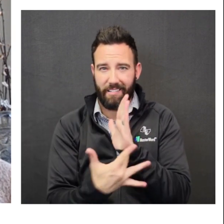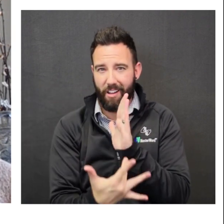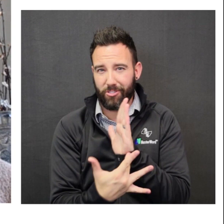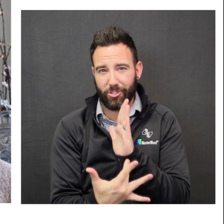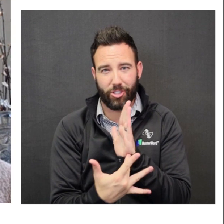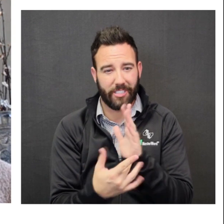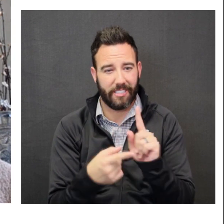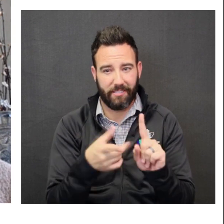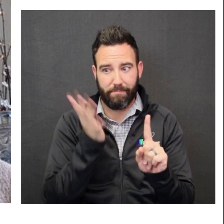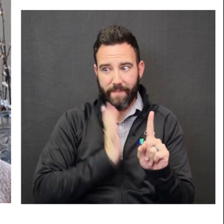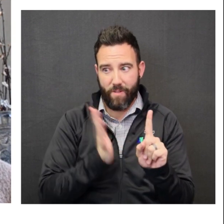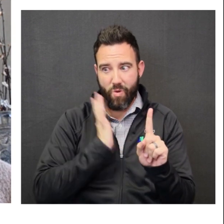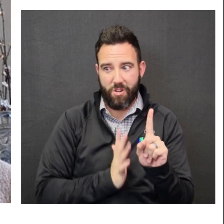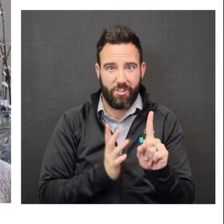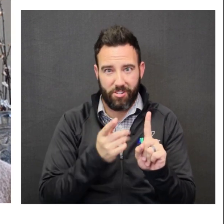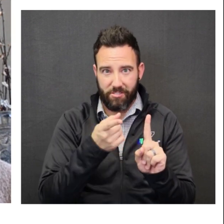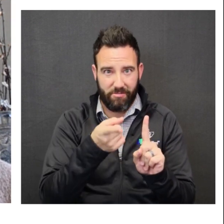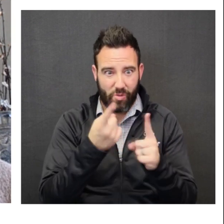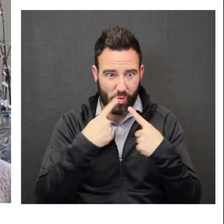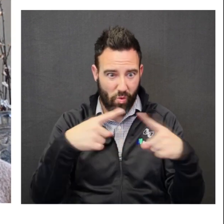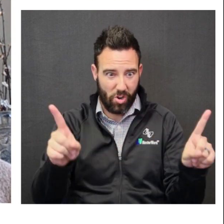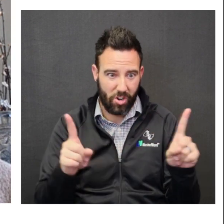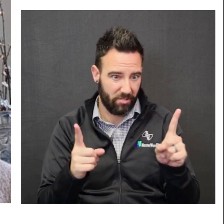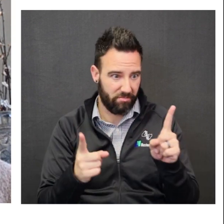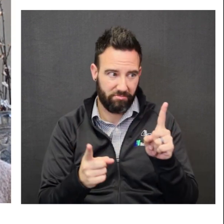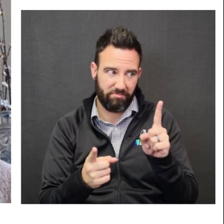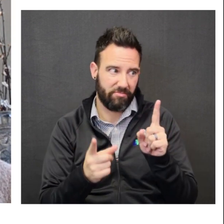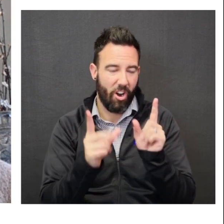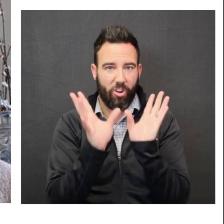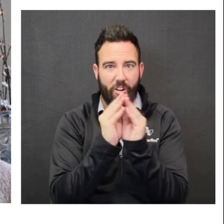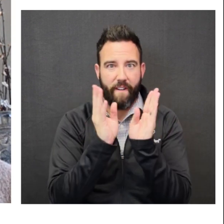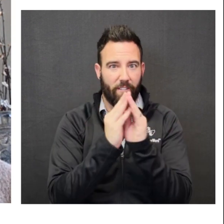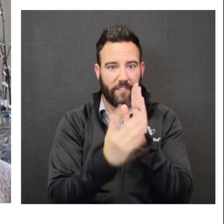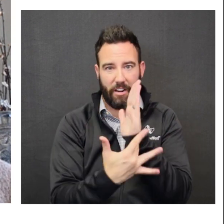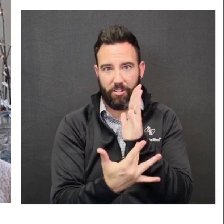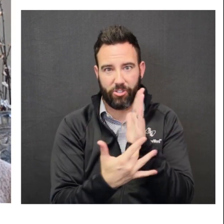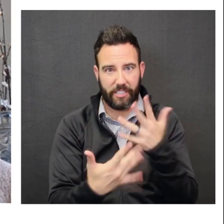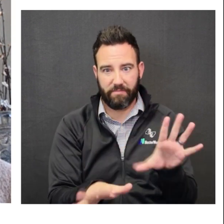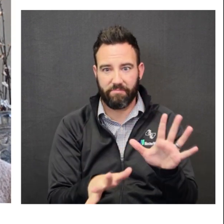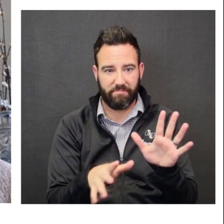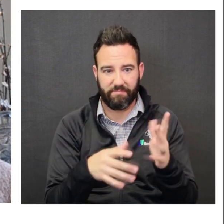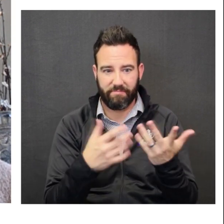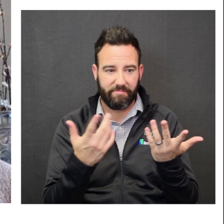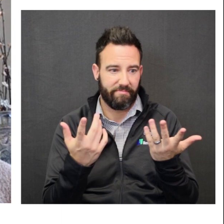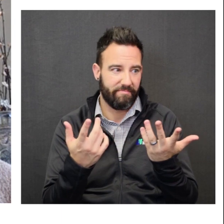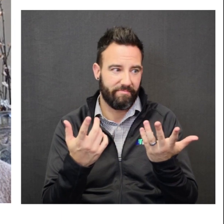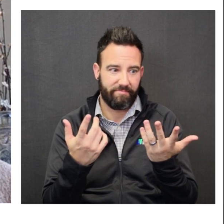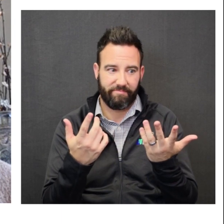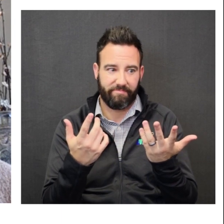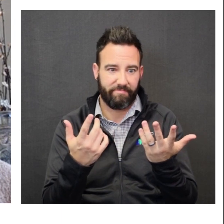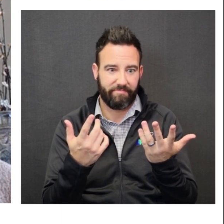for that were all on the conference side, and they are absolutely booming. I mean those platforms have gone from start